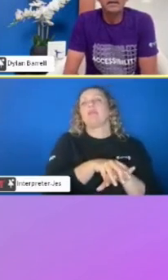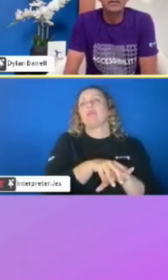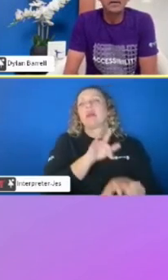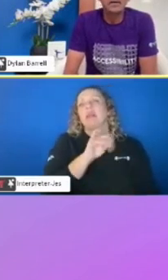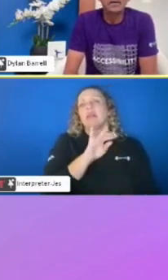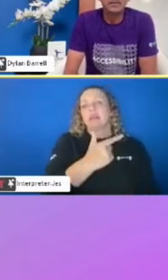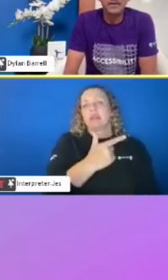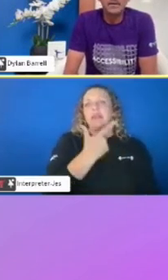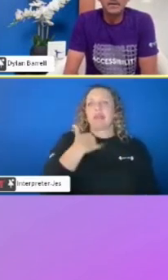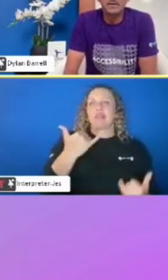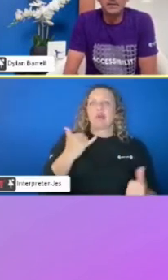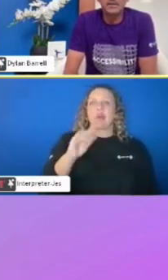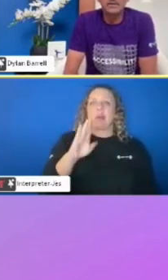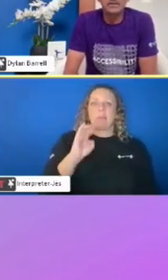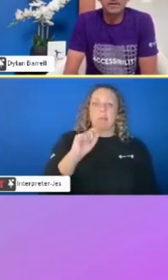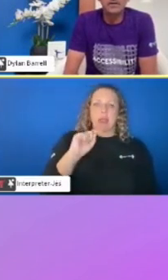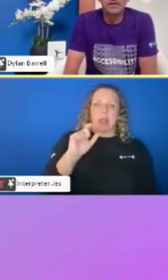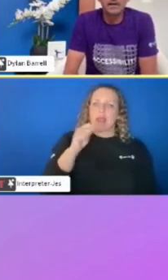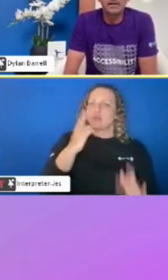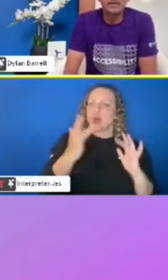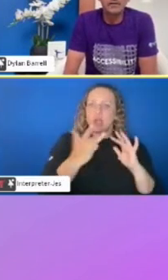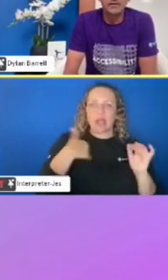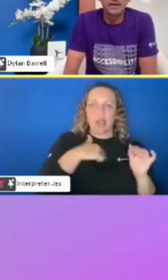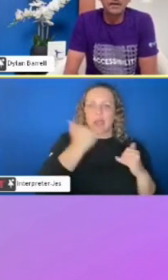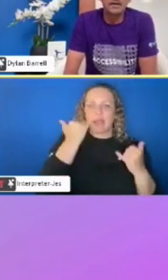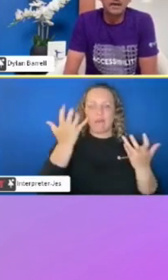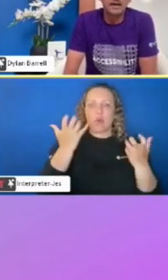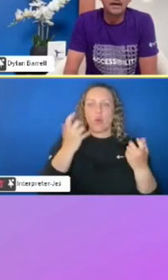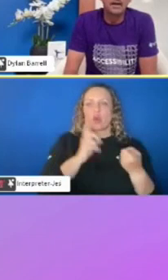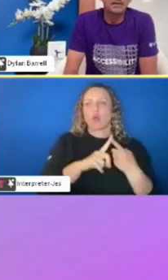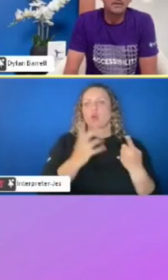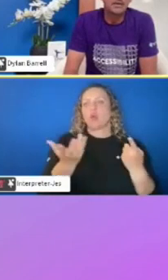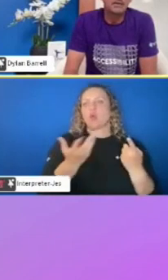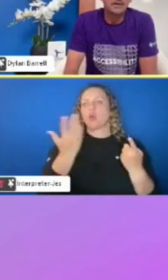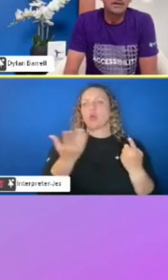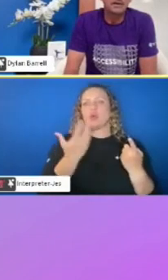so please contact us if you'd like to participate in this.